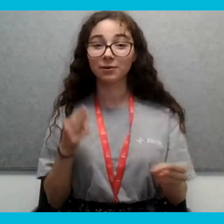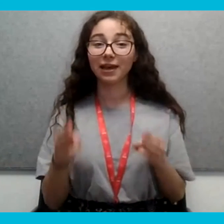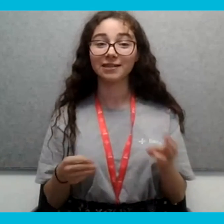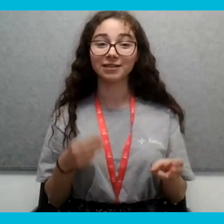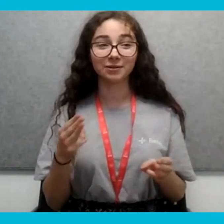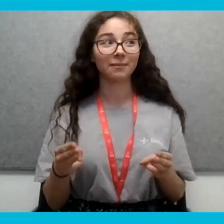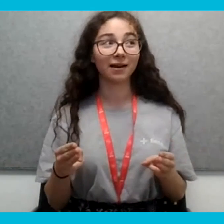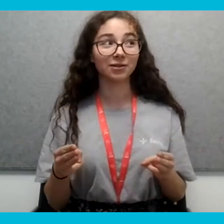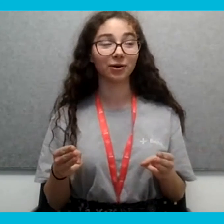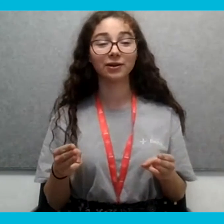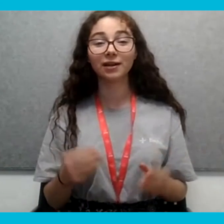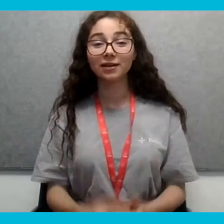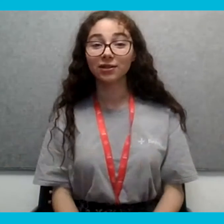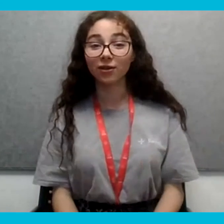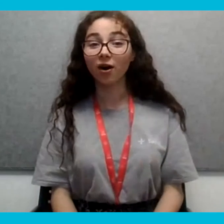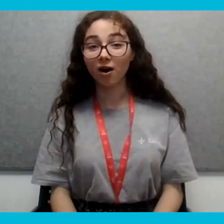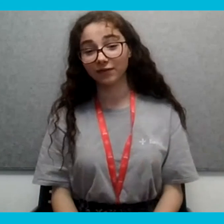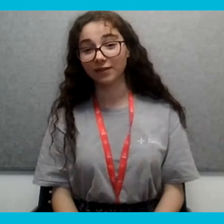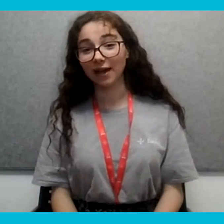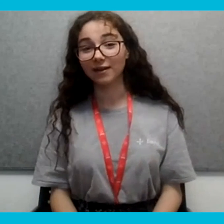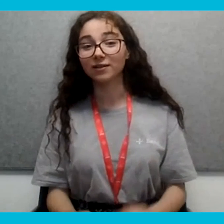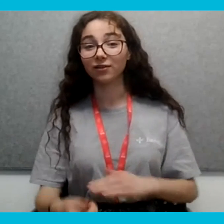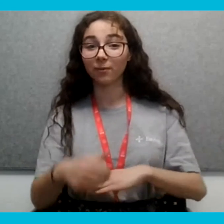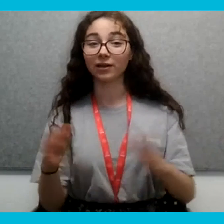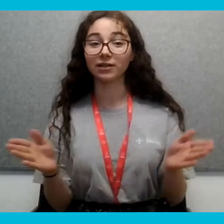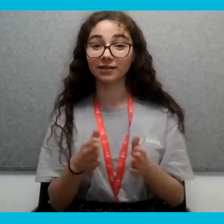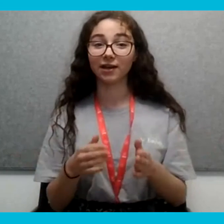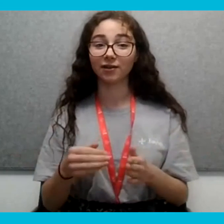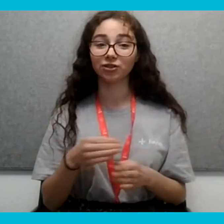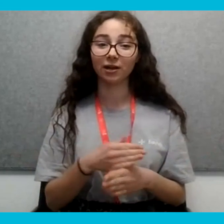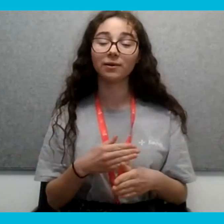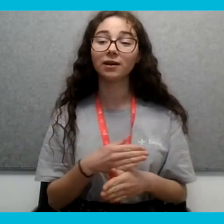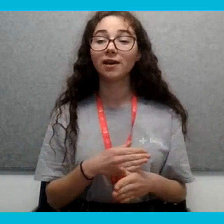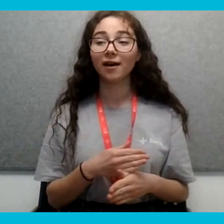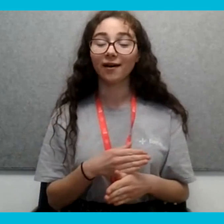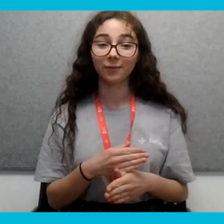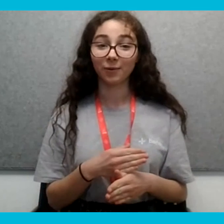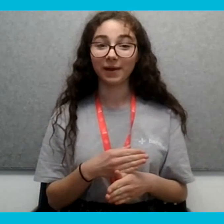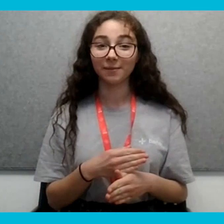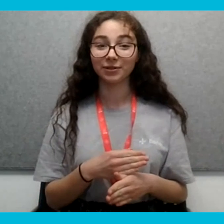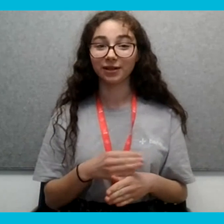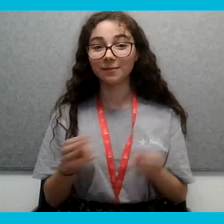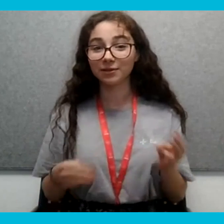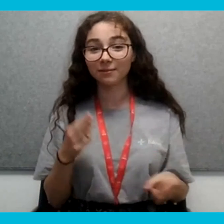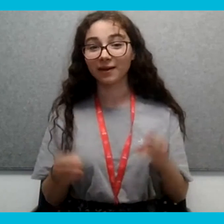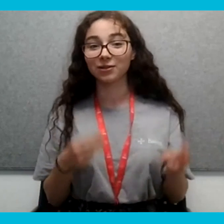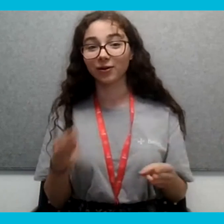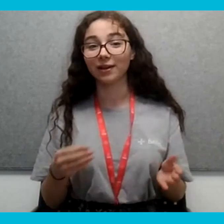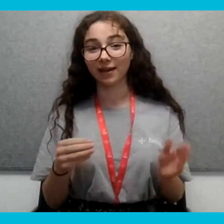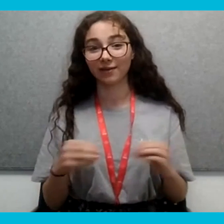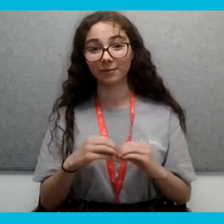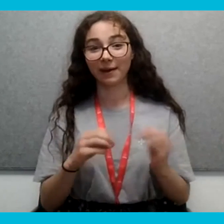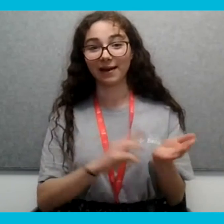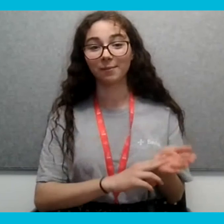people communicating using makaton, so that after the end of my internship we'll be able to keep